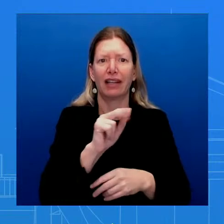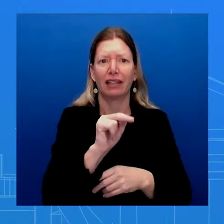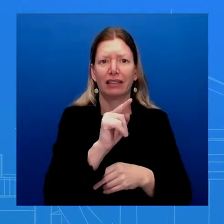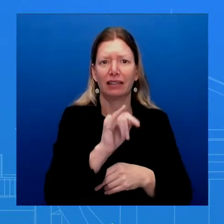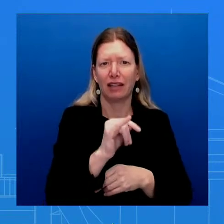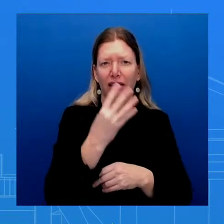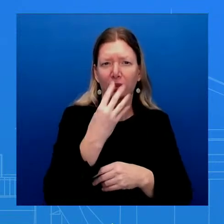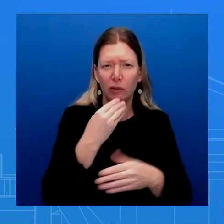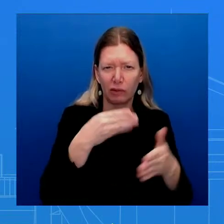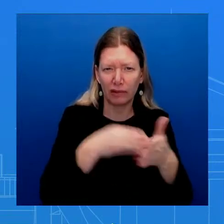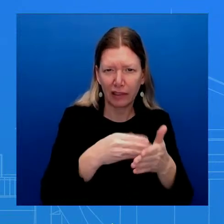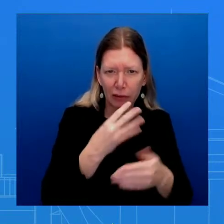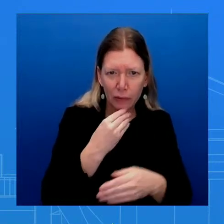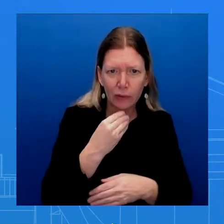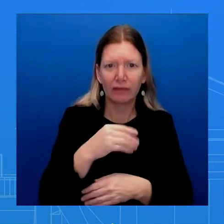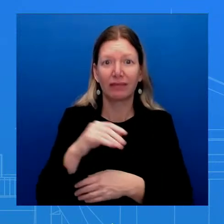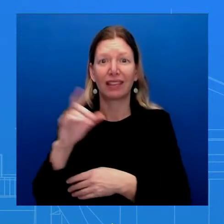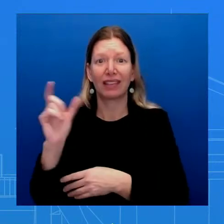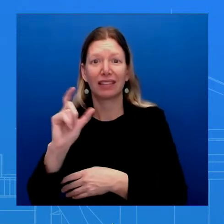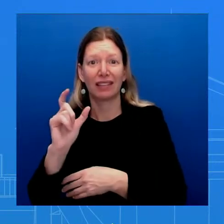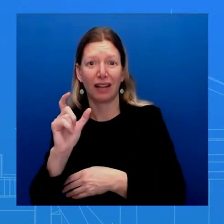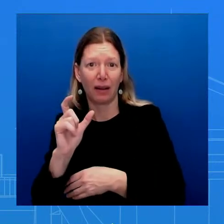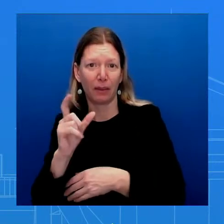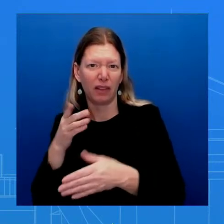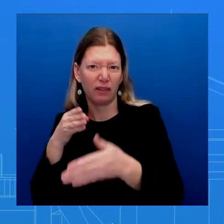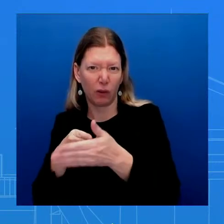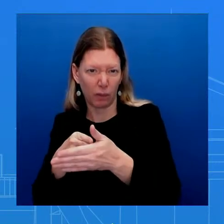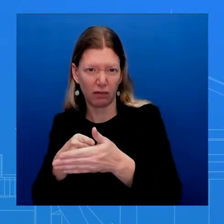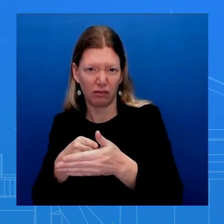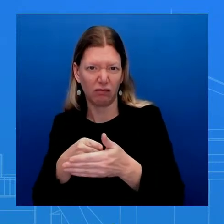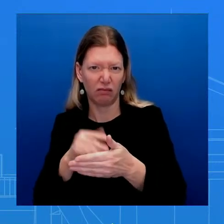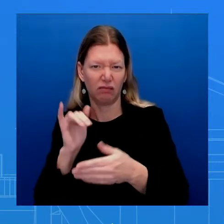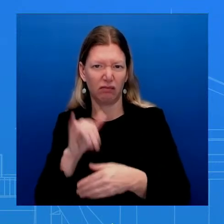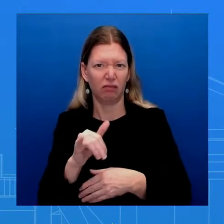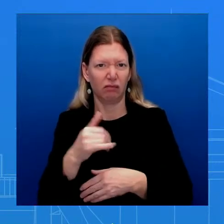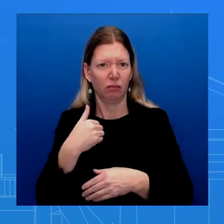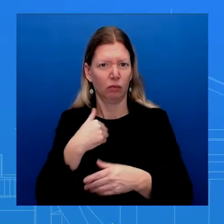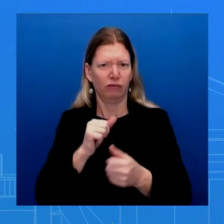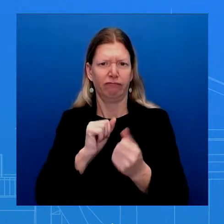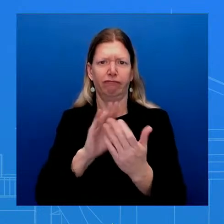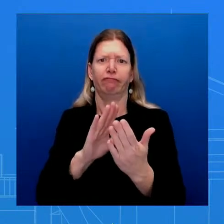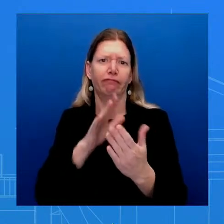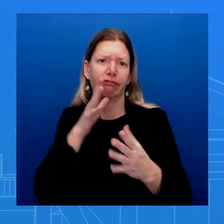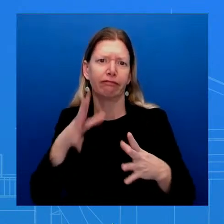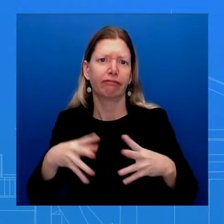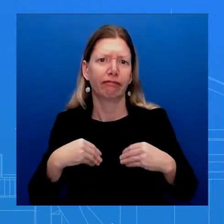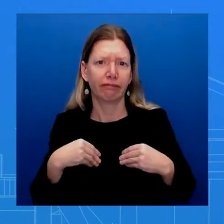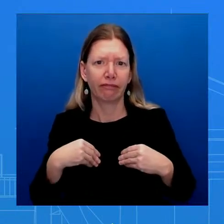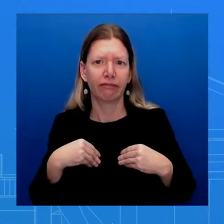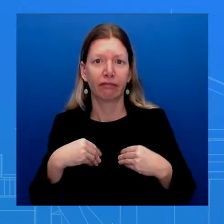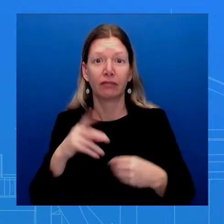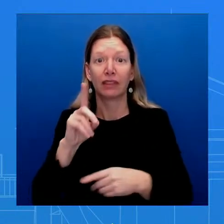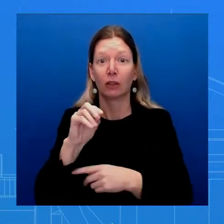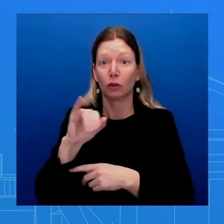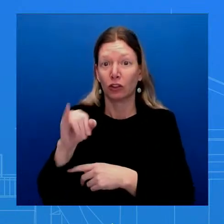but, in recent months, DOJ published an updated Threat Response Guide from the FBI aimed at telling people what steps to take